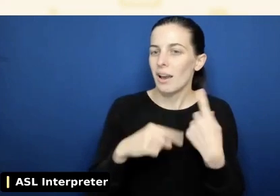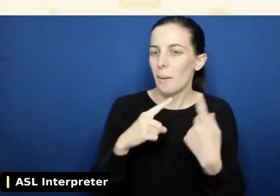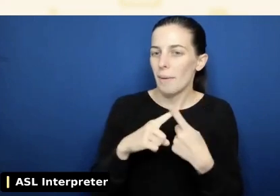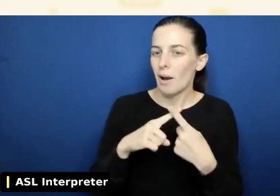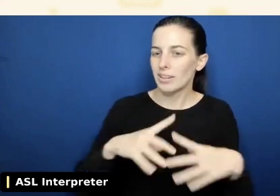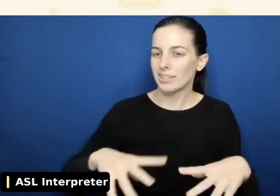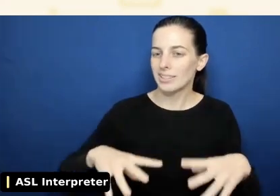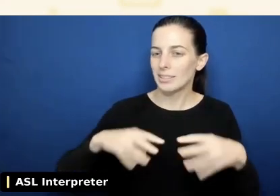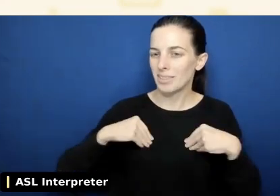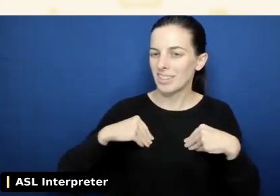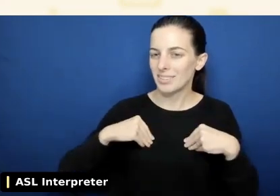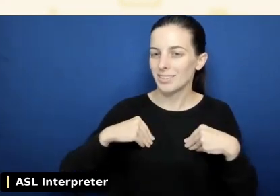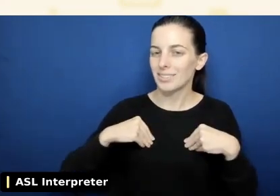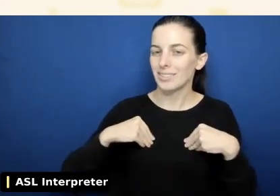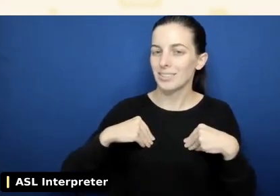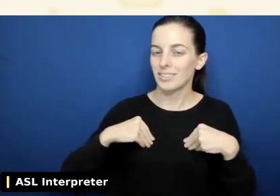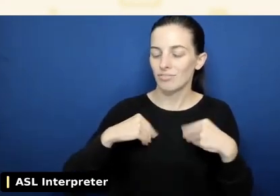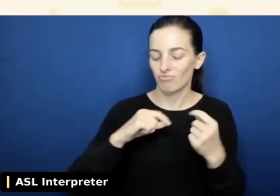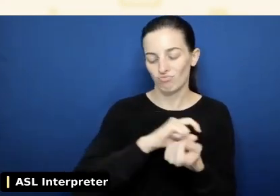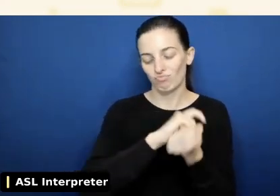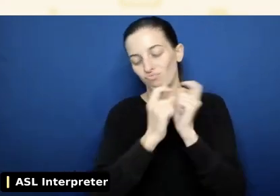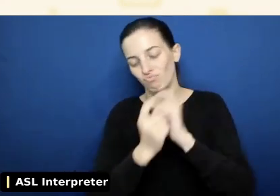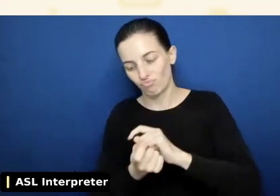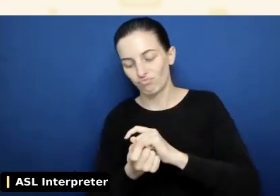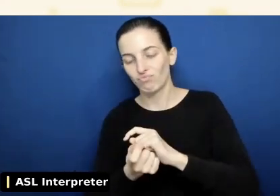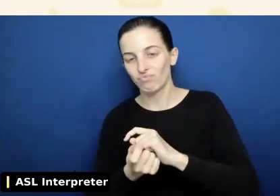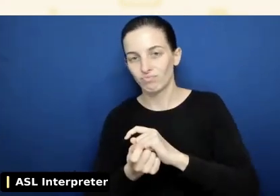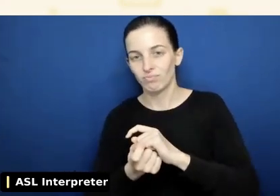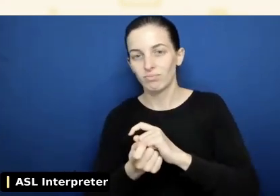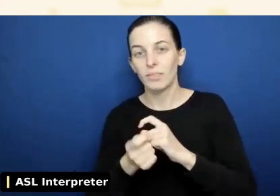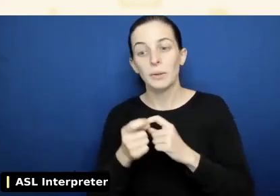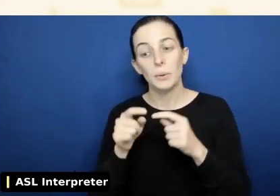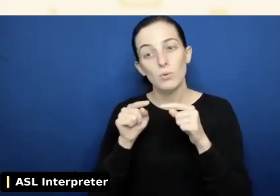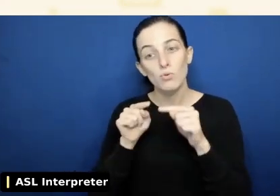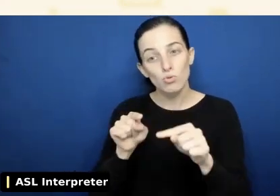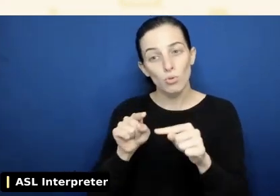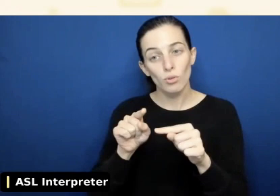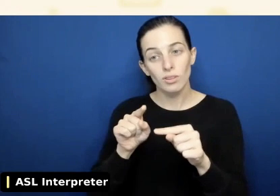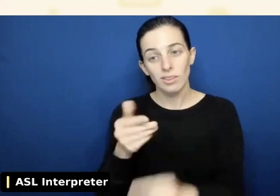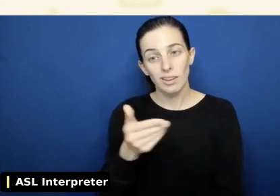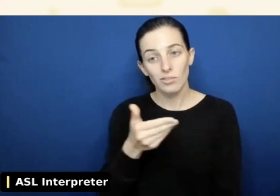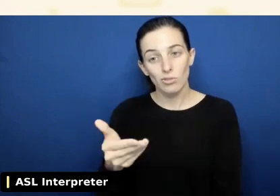As an introduction, it was mentioned I already have